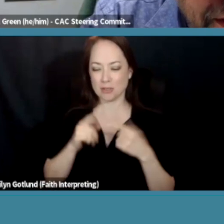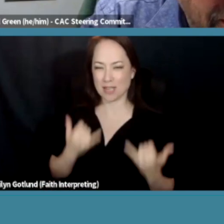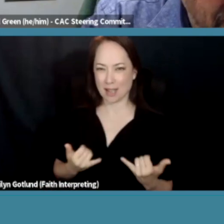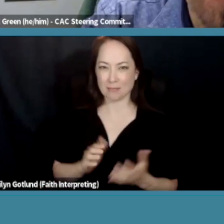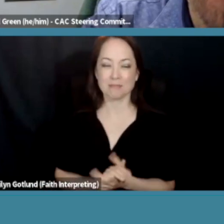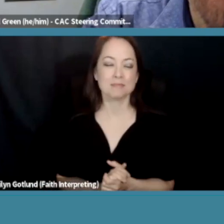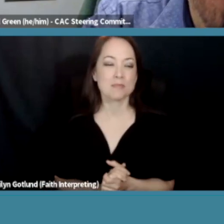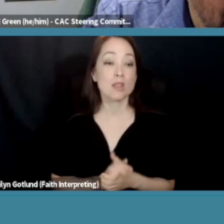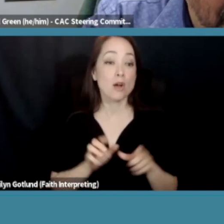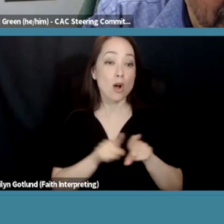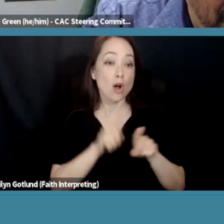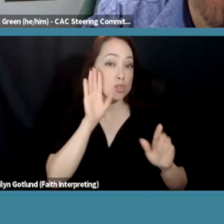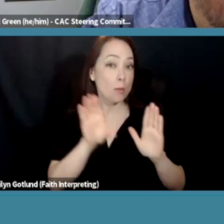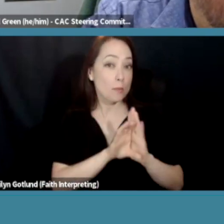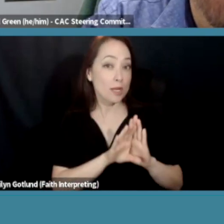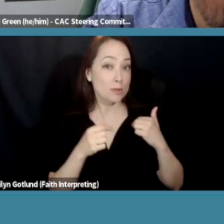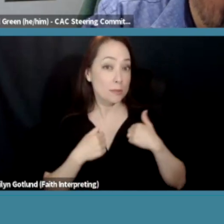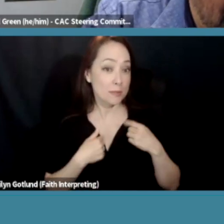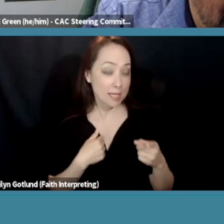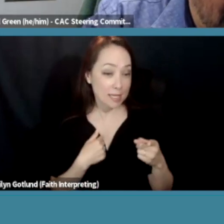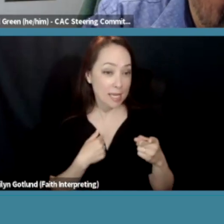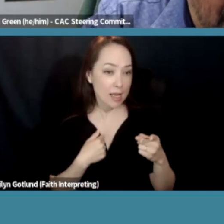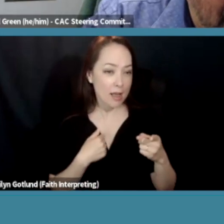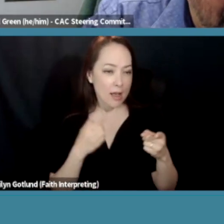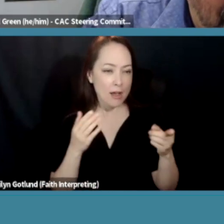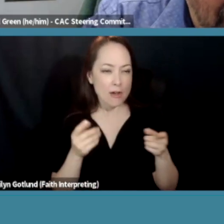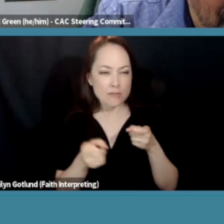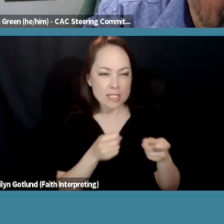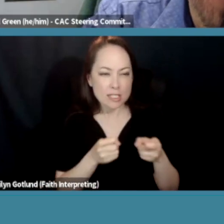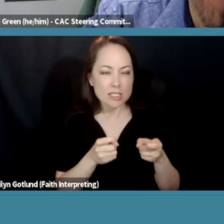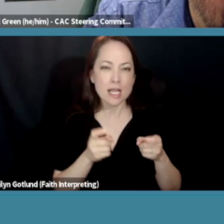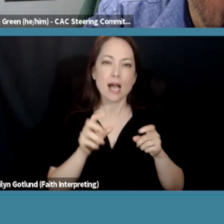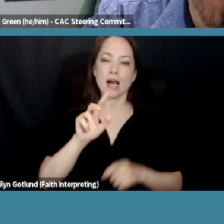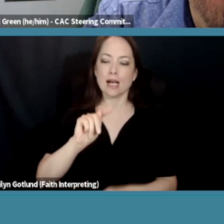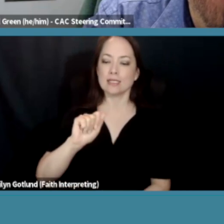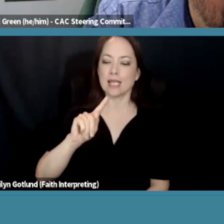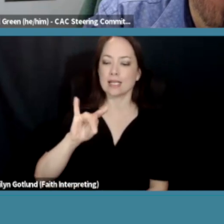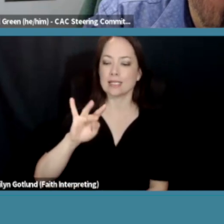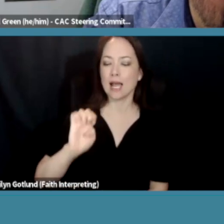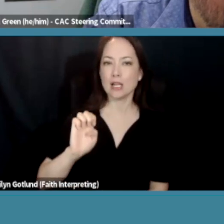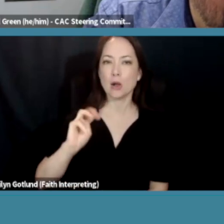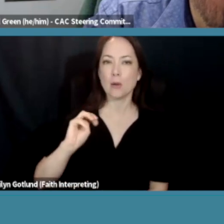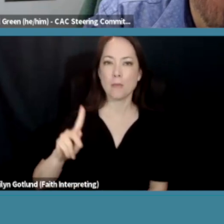There's also a photo of me facilitating a tactile map with Braille of Tanzania